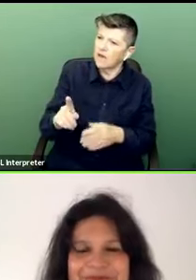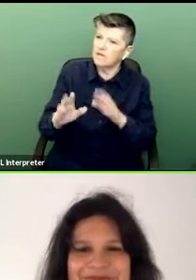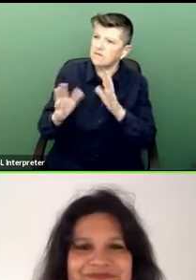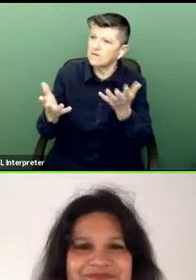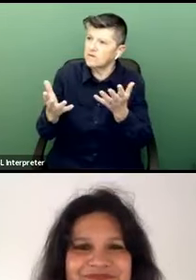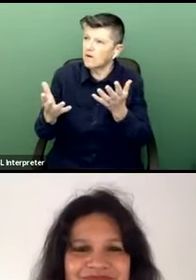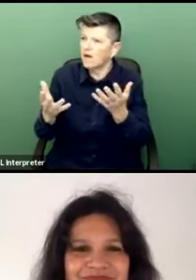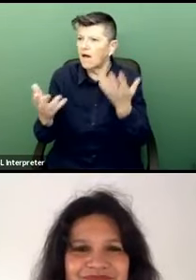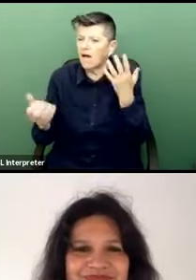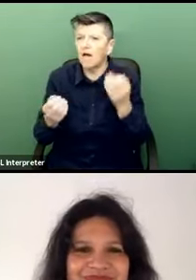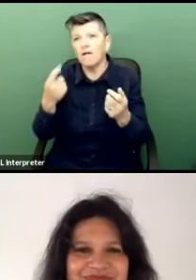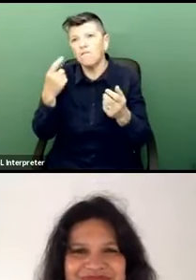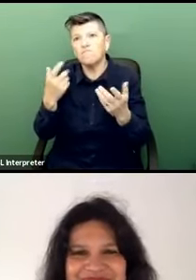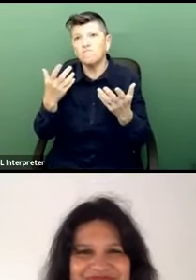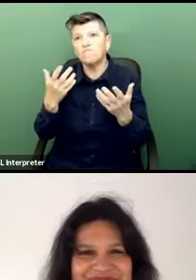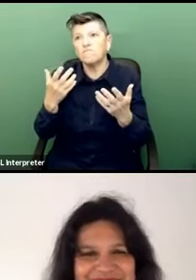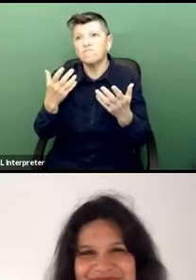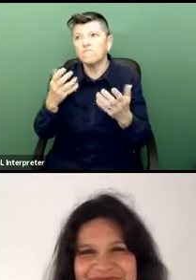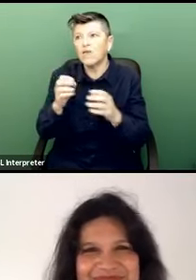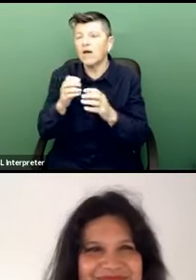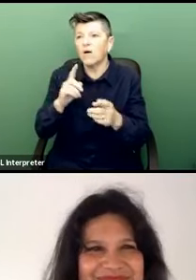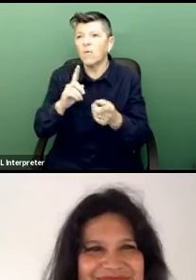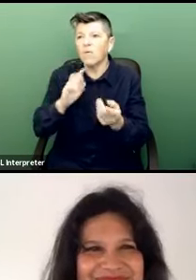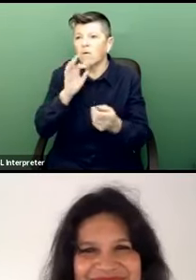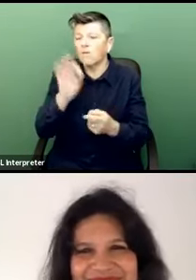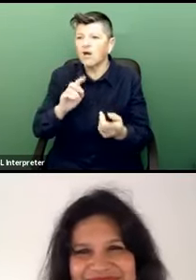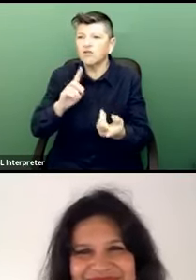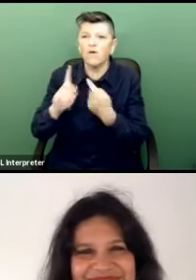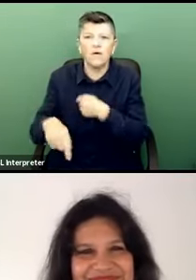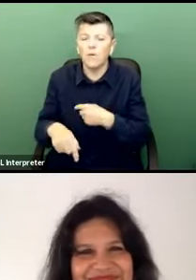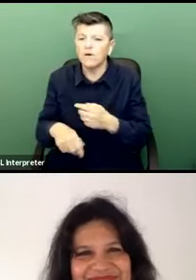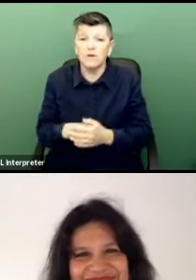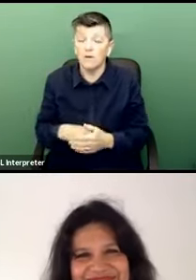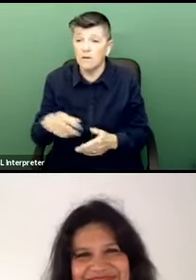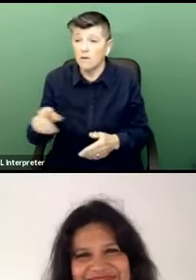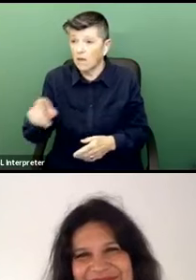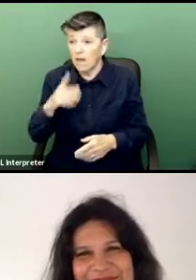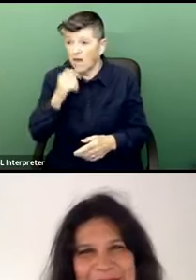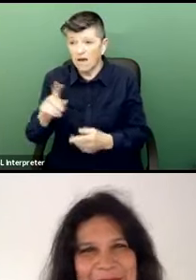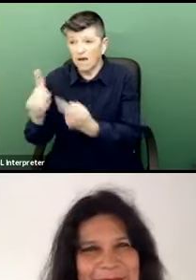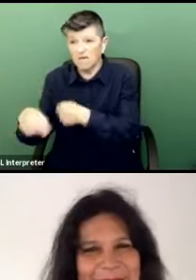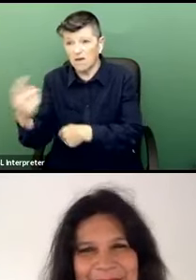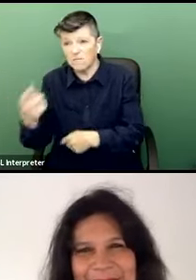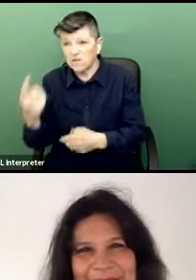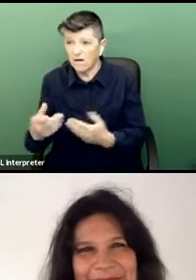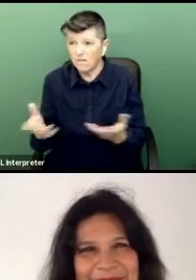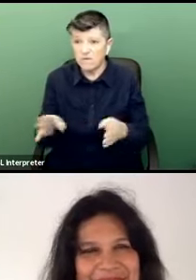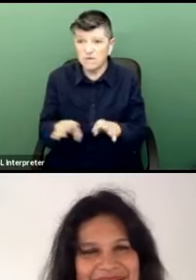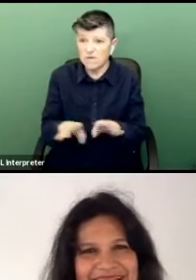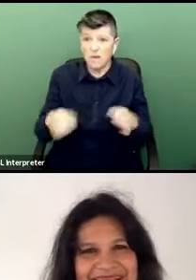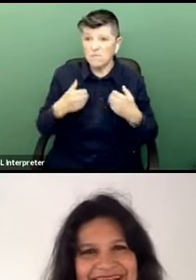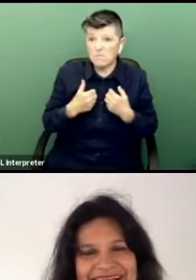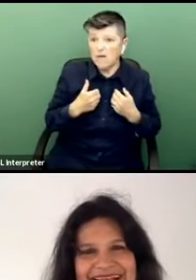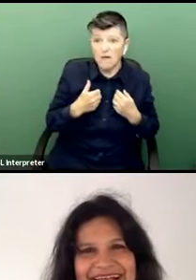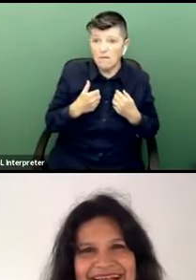we make sense of these ideological contradictions of Wollstonecraft political this is about the